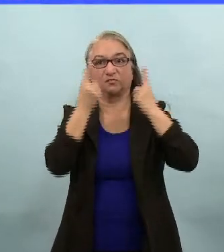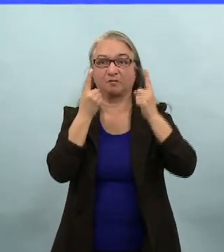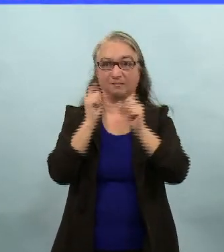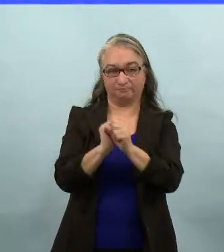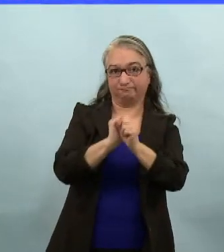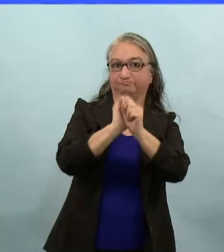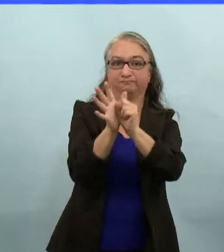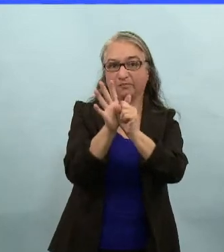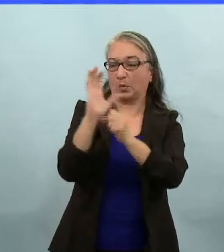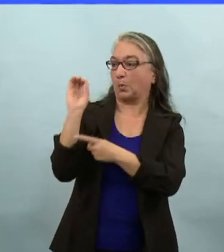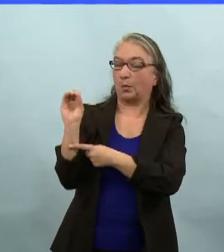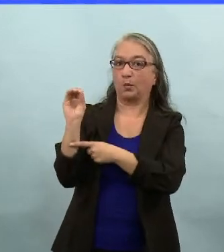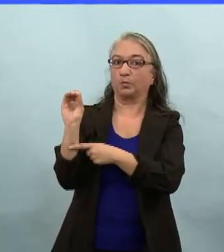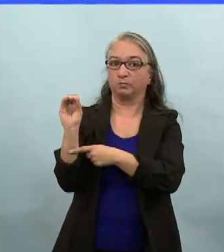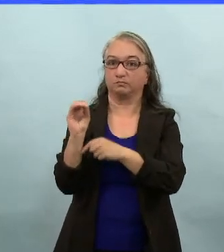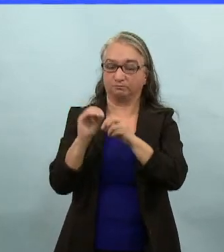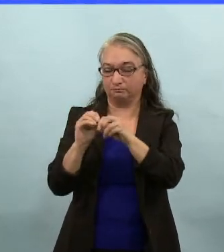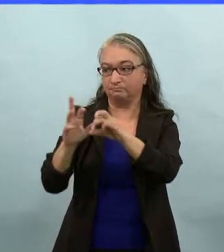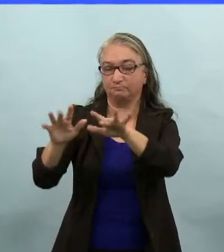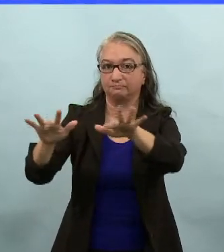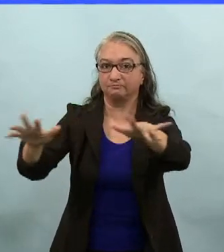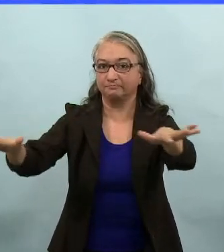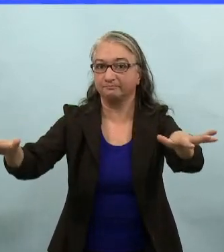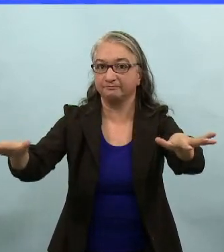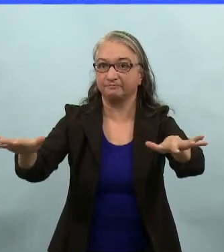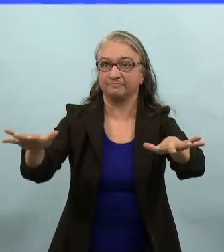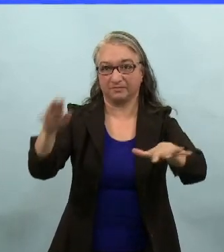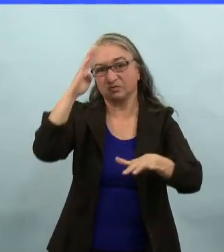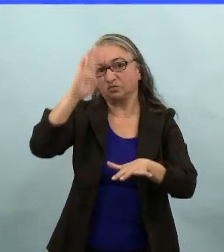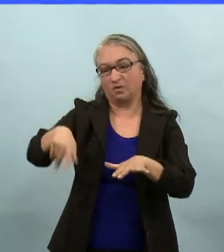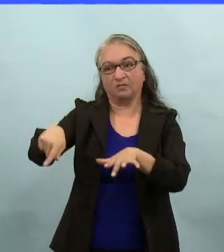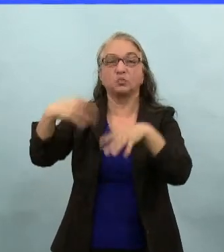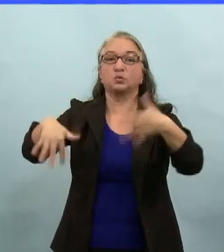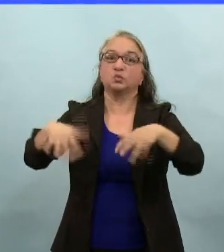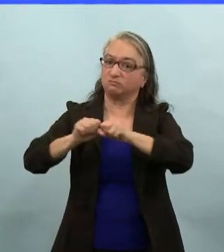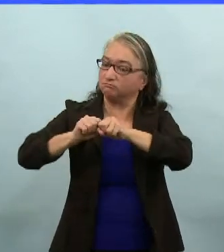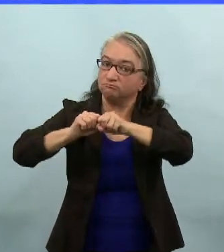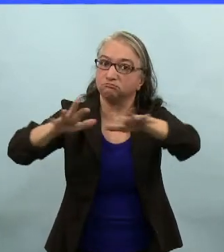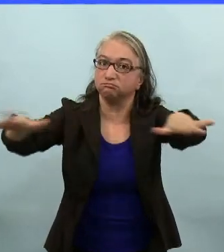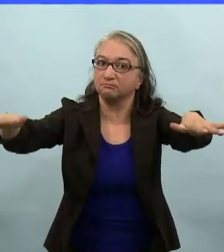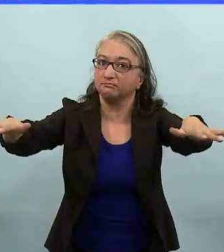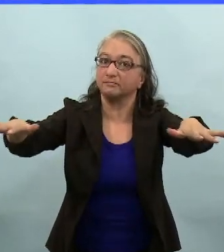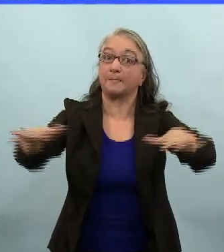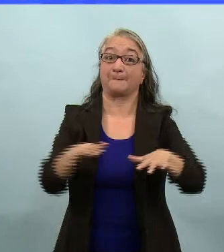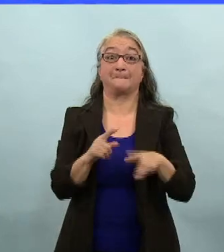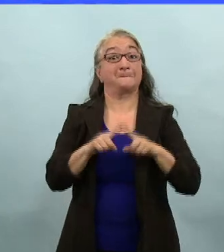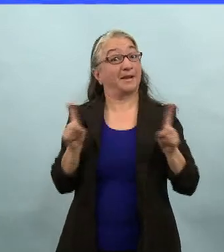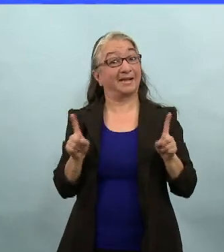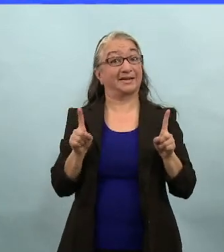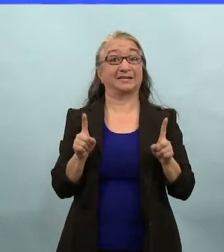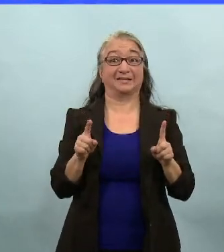benefit of waiting eight weeks between doses children are already at a much lower risk of